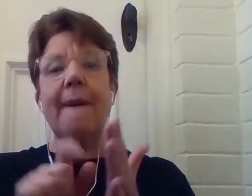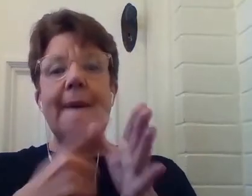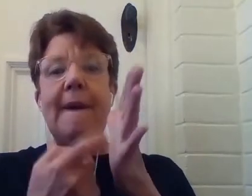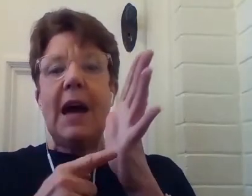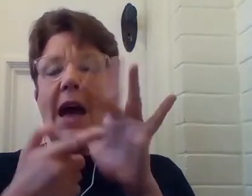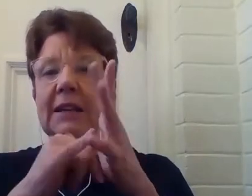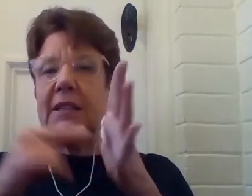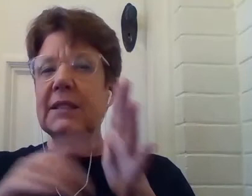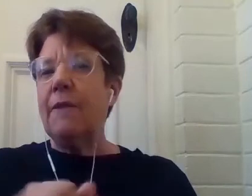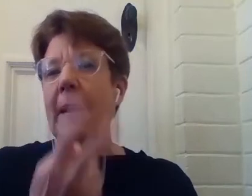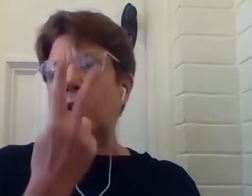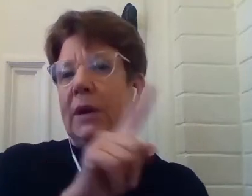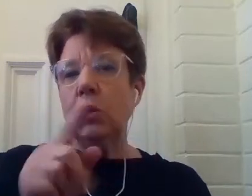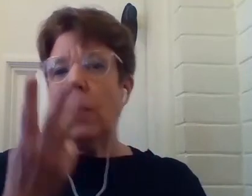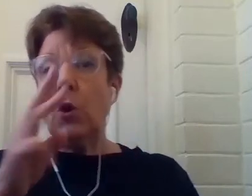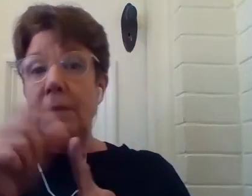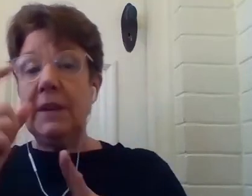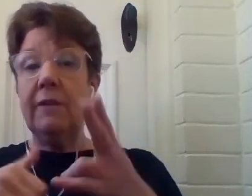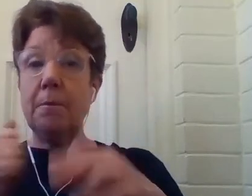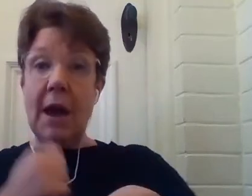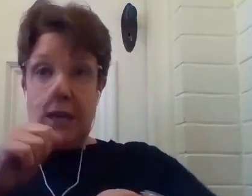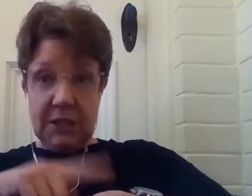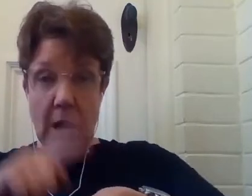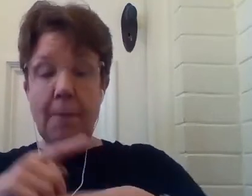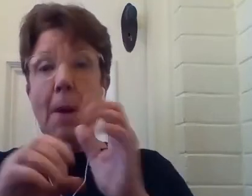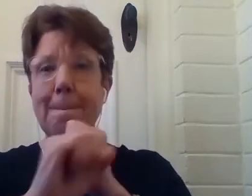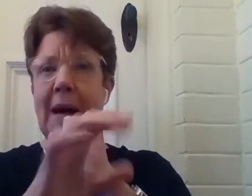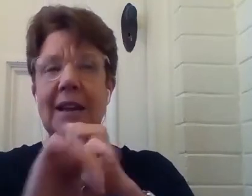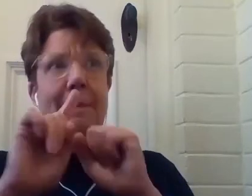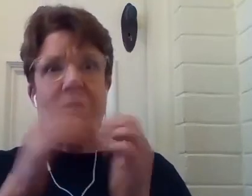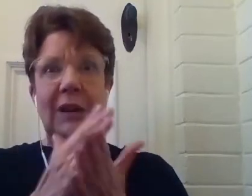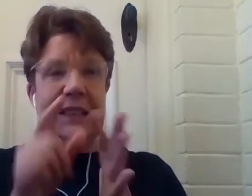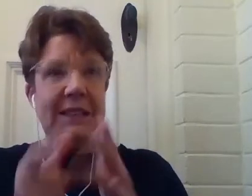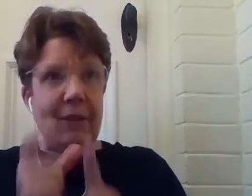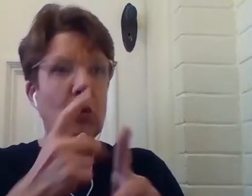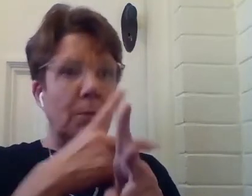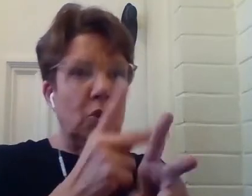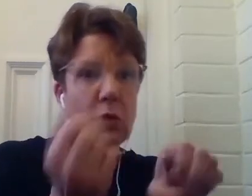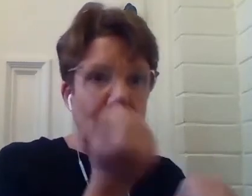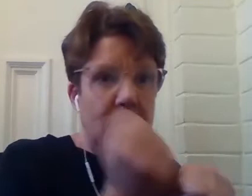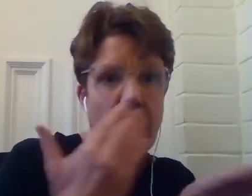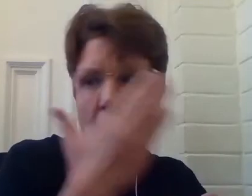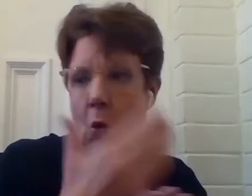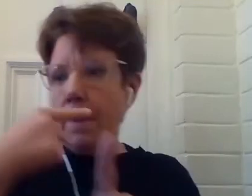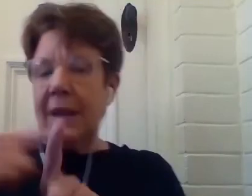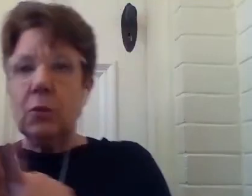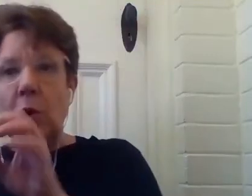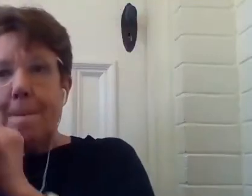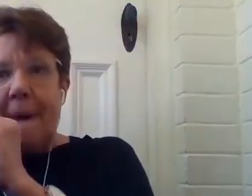about 20-30% of my time on marketing but I find the balancing act of producing work and marketing tricky." Do you have any suggestions or